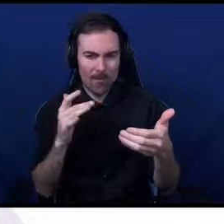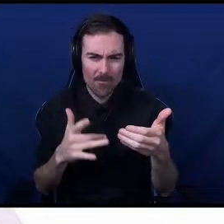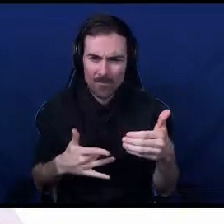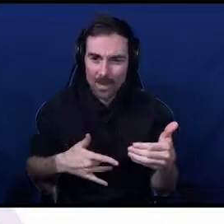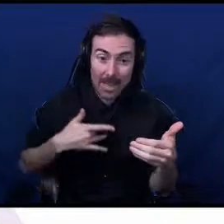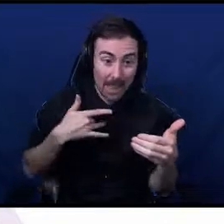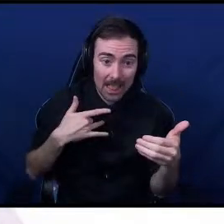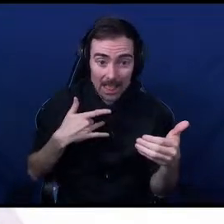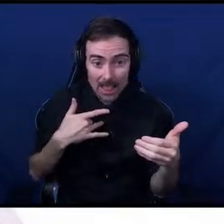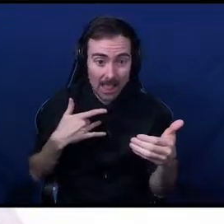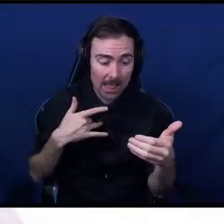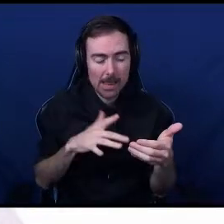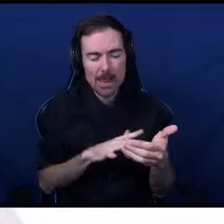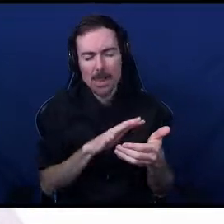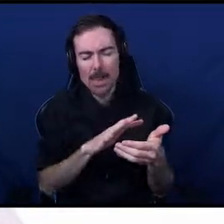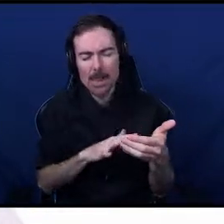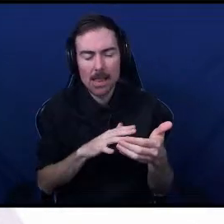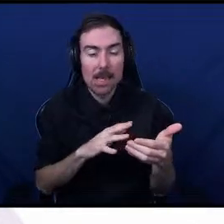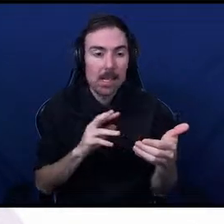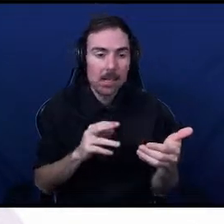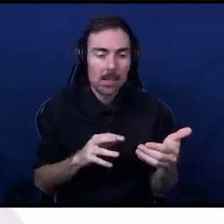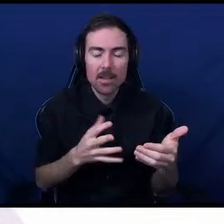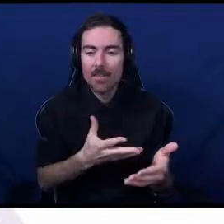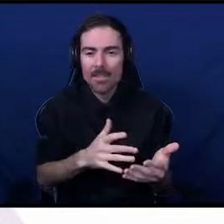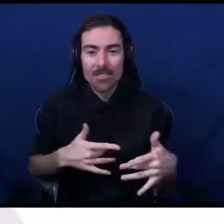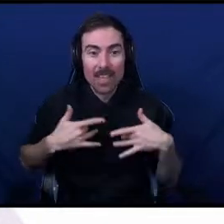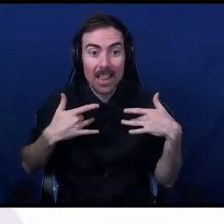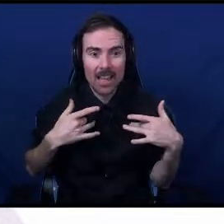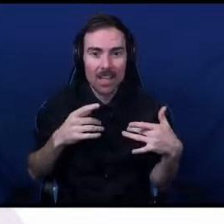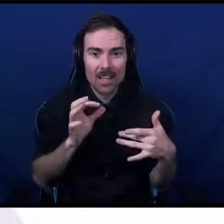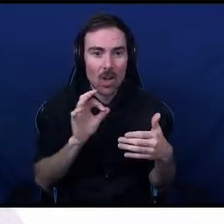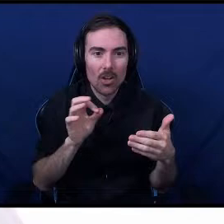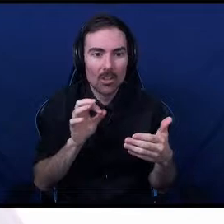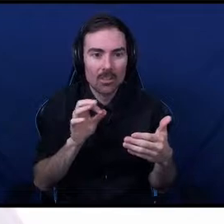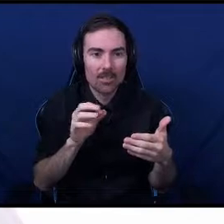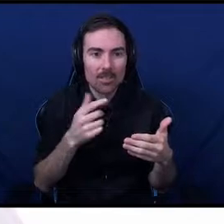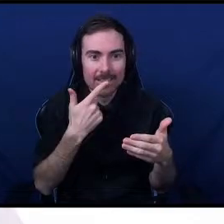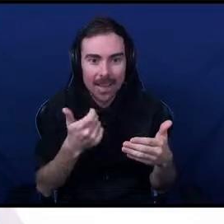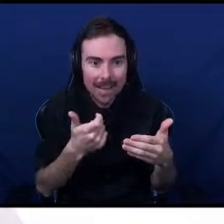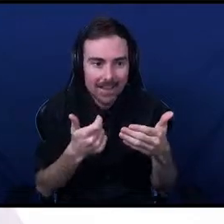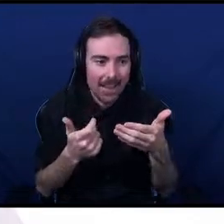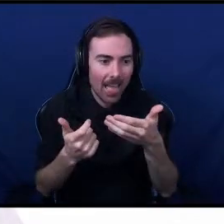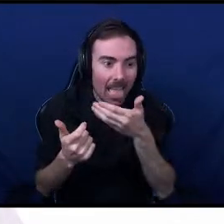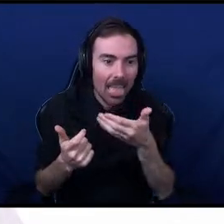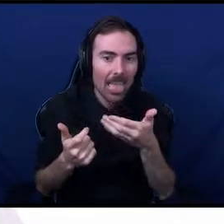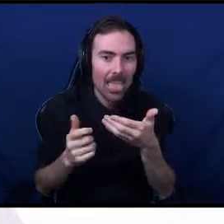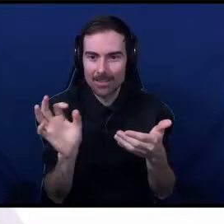looking at it. I just want you to feel it. Don't taste it I had as I was I was I was looking doing some research around this.